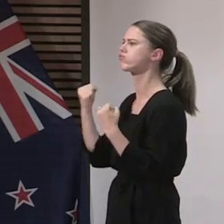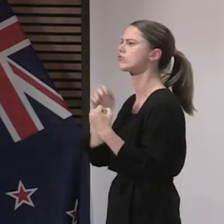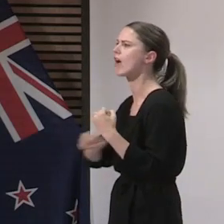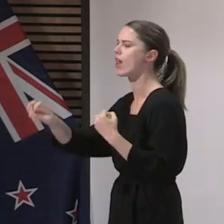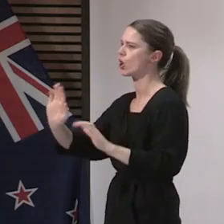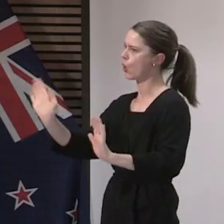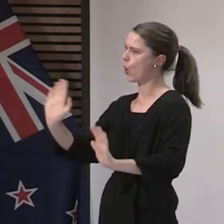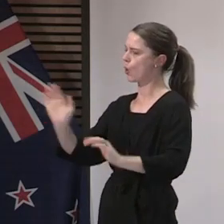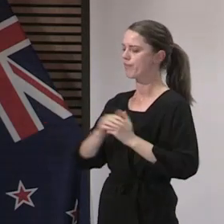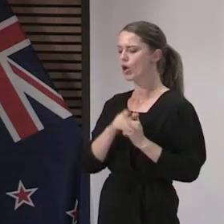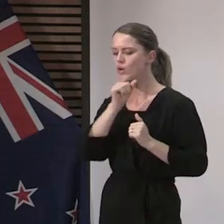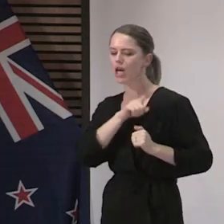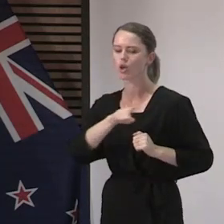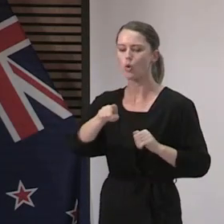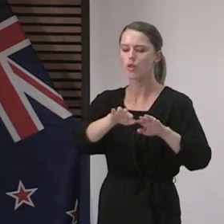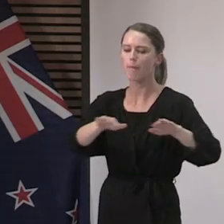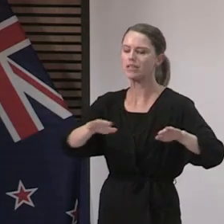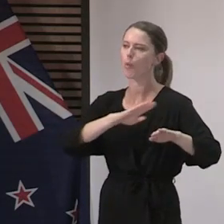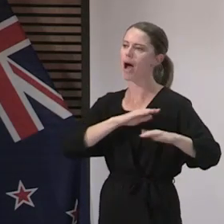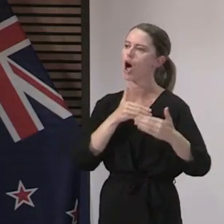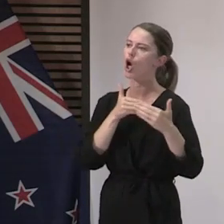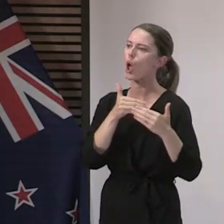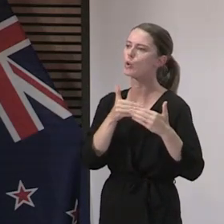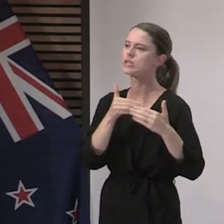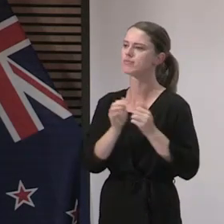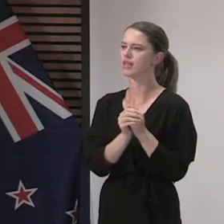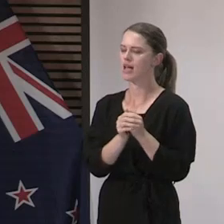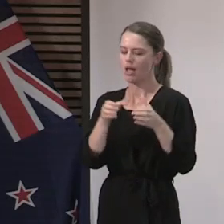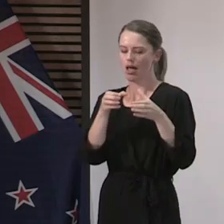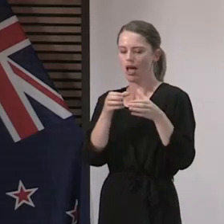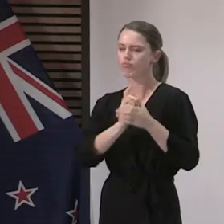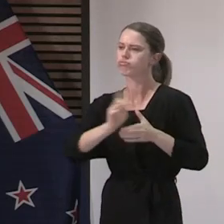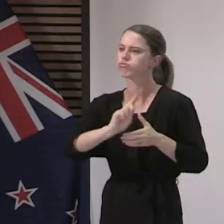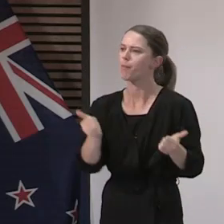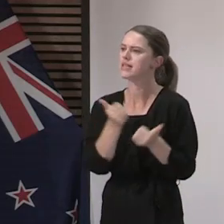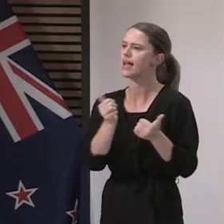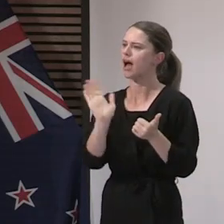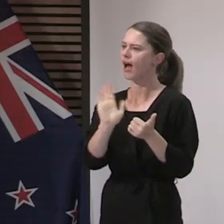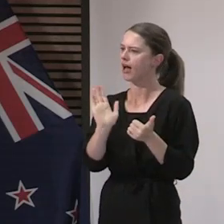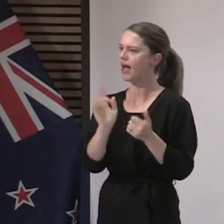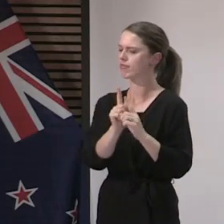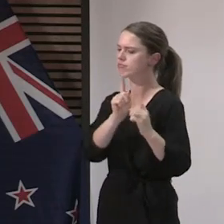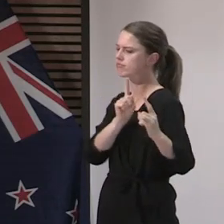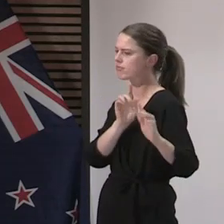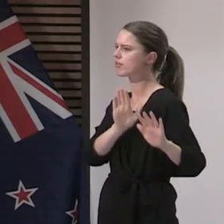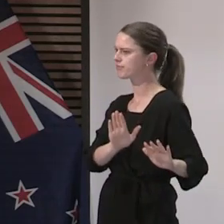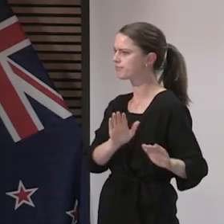within your region, but the closer to home the better. Activities must be safe. Keep